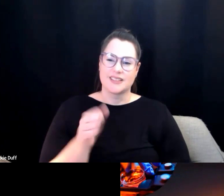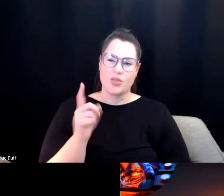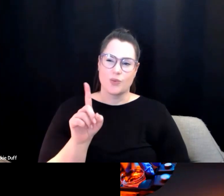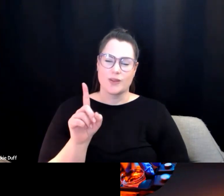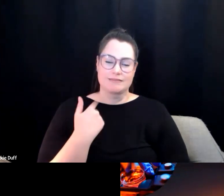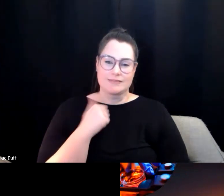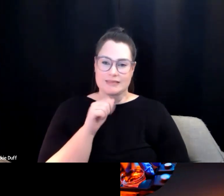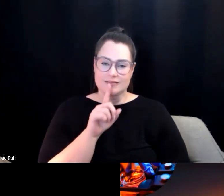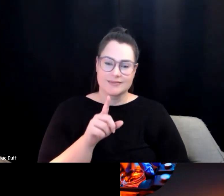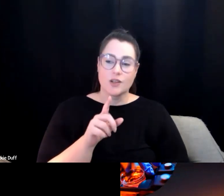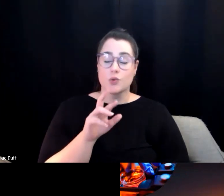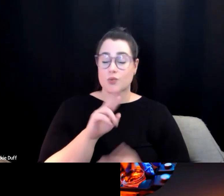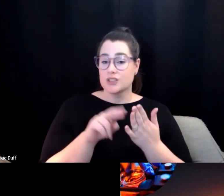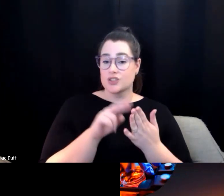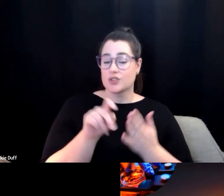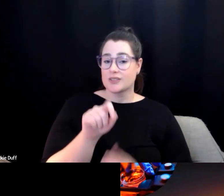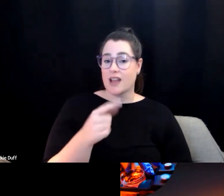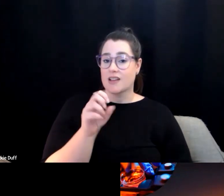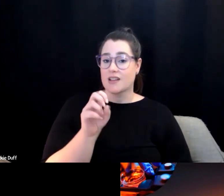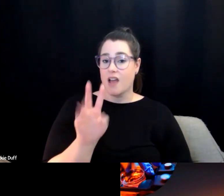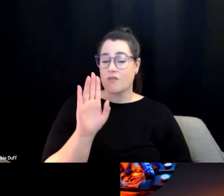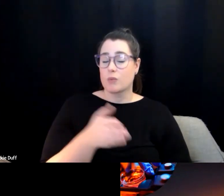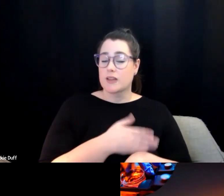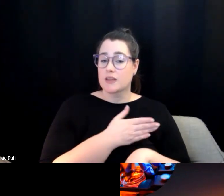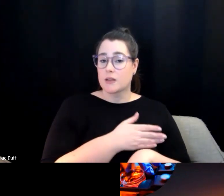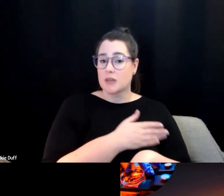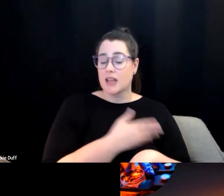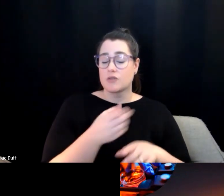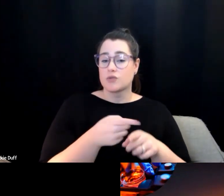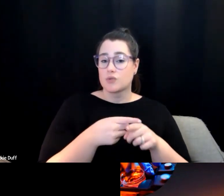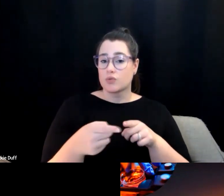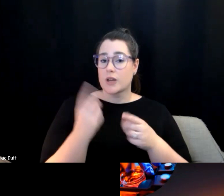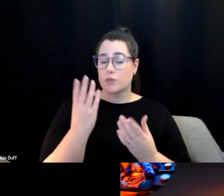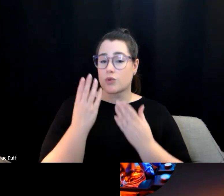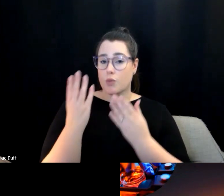Will Research.gov be updated for a research administrator to create a CAREER proposal in Research.gov for a PI?